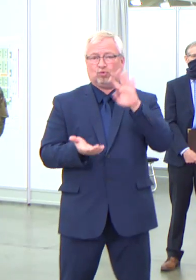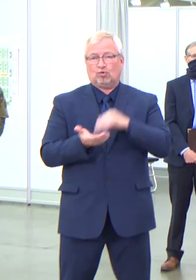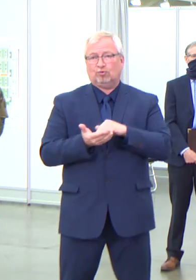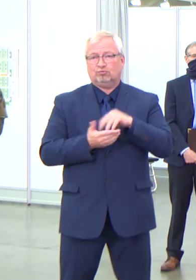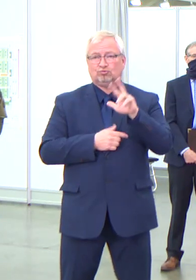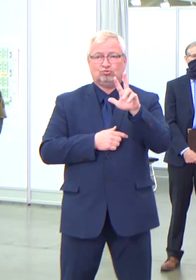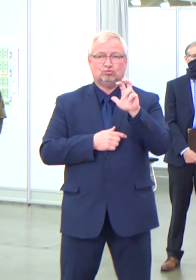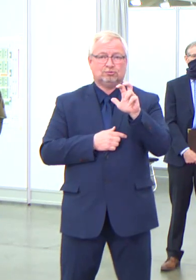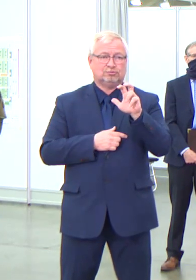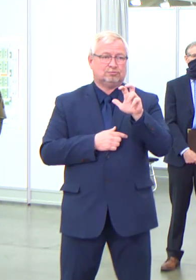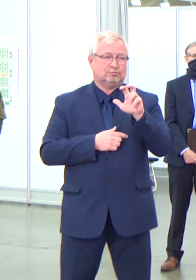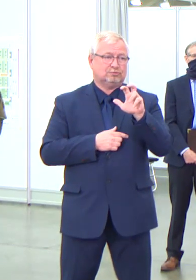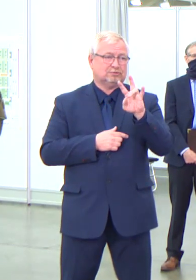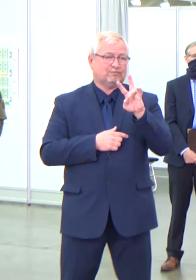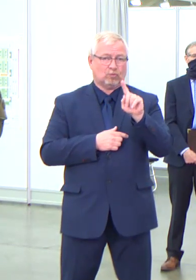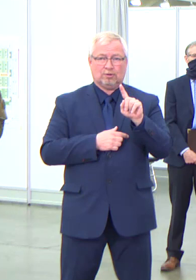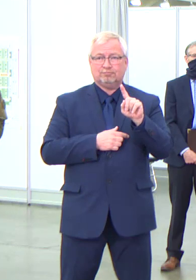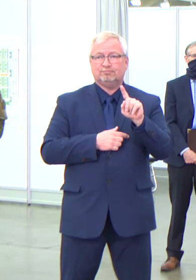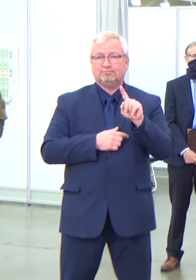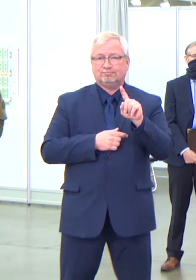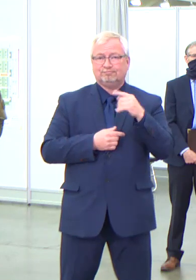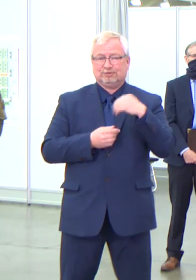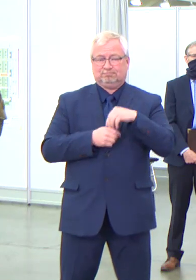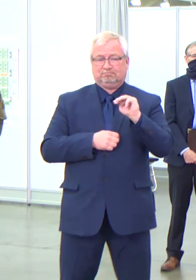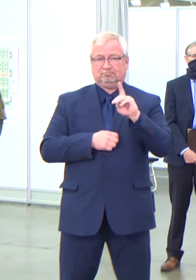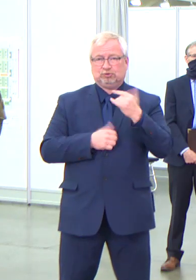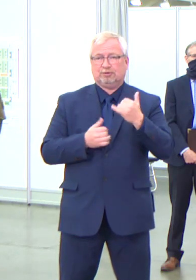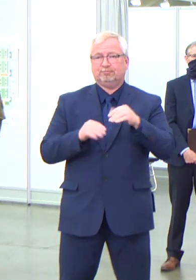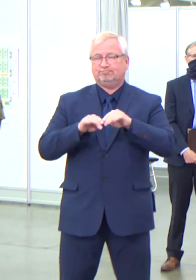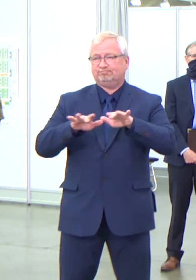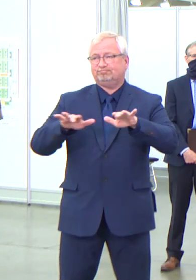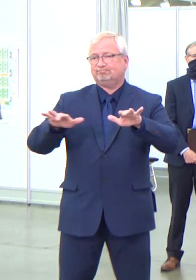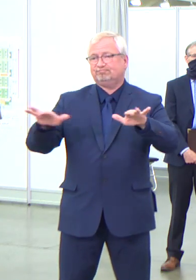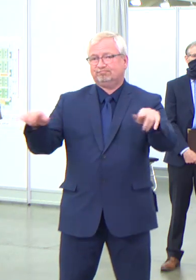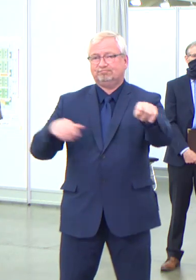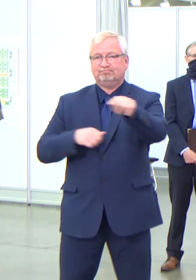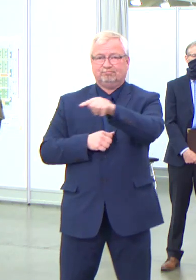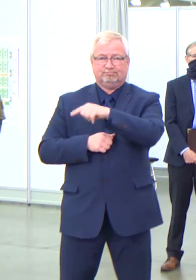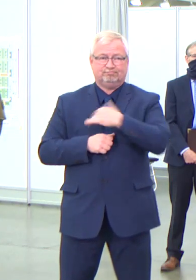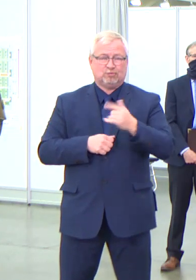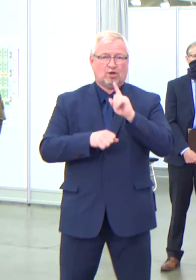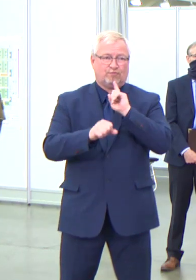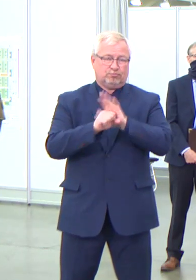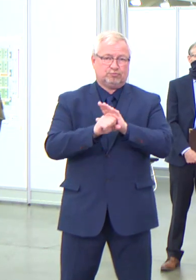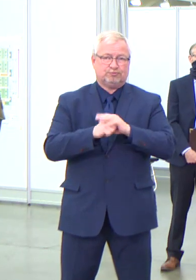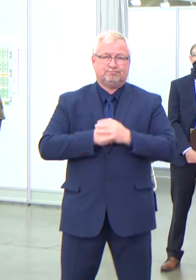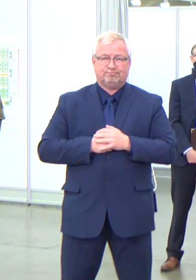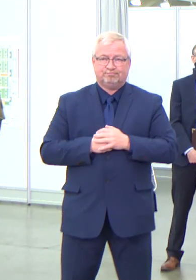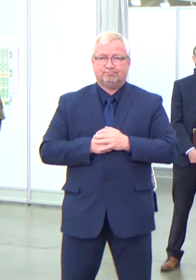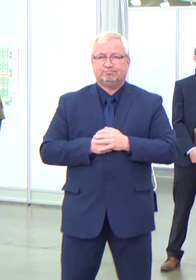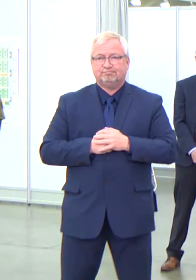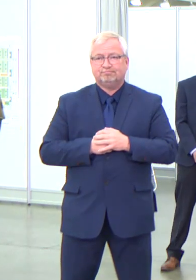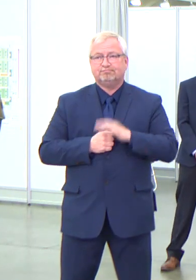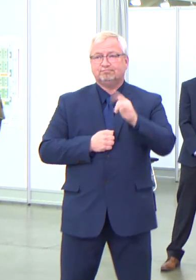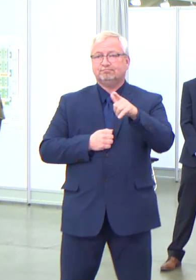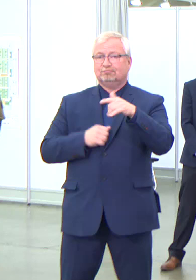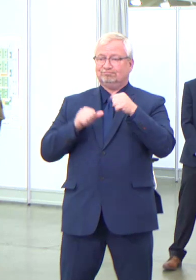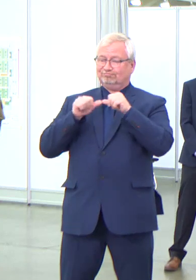has 4,371 cases of COVID-19, which have been confirmed. This virus continues to